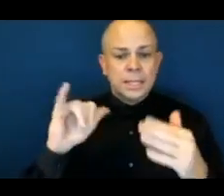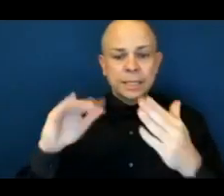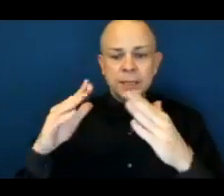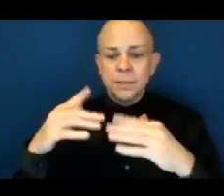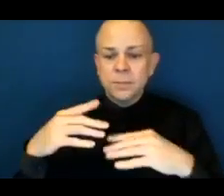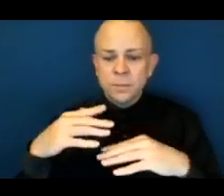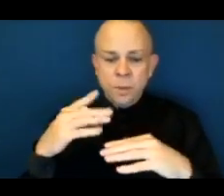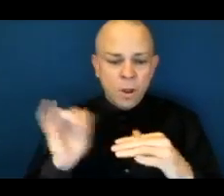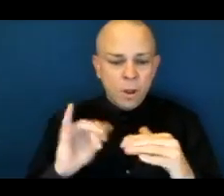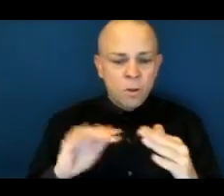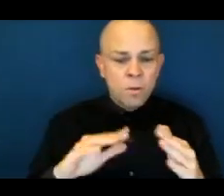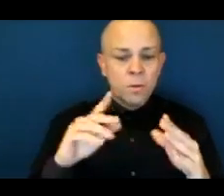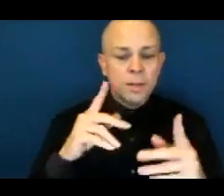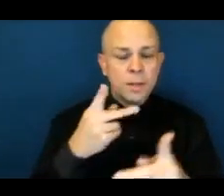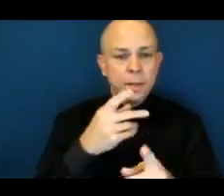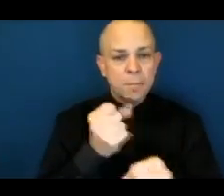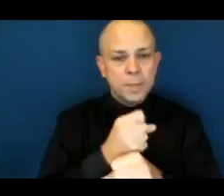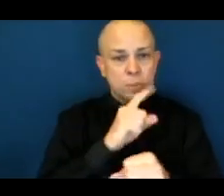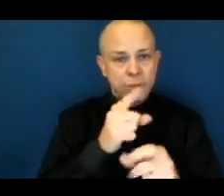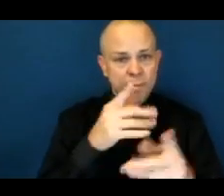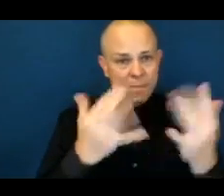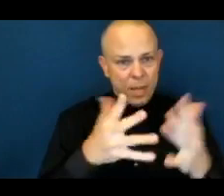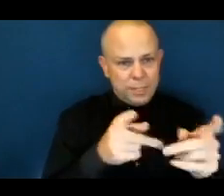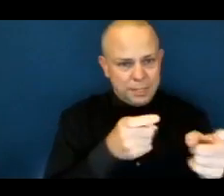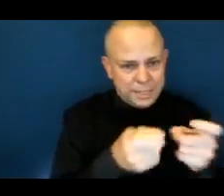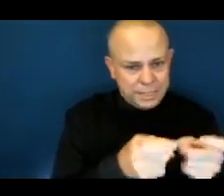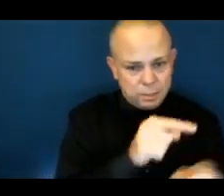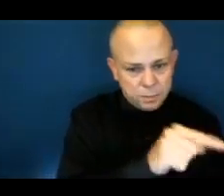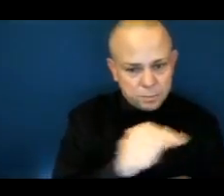extending it where it doesn't i'm just looking looking forward to a